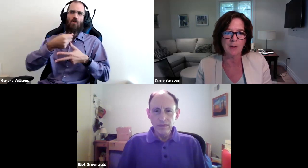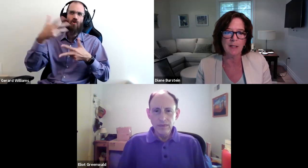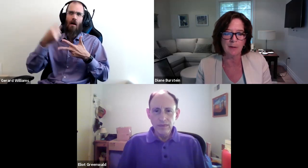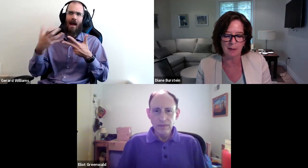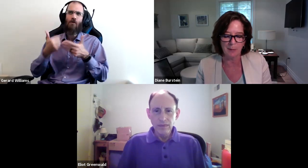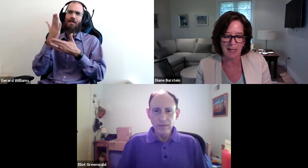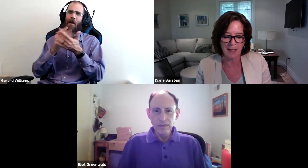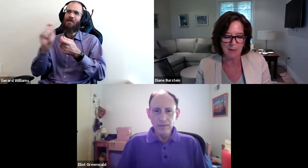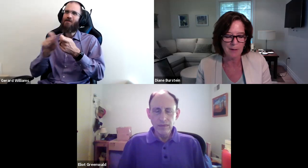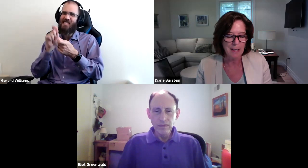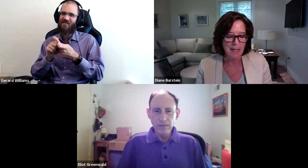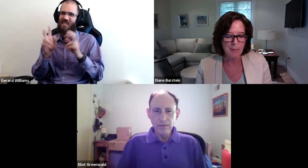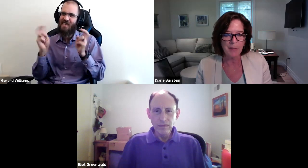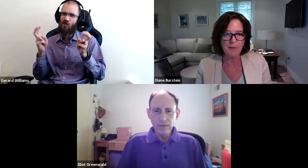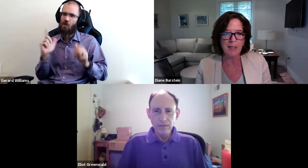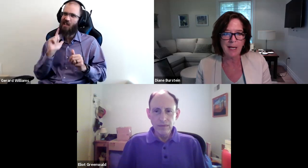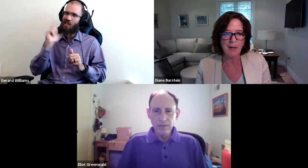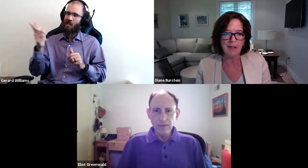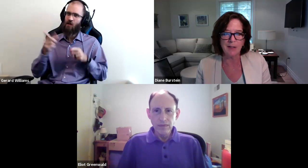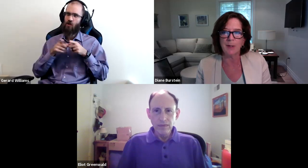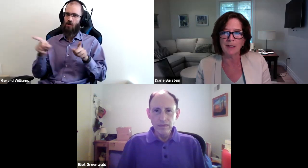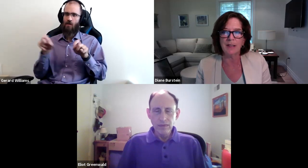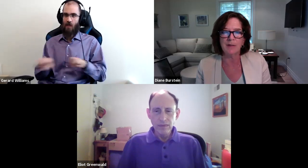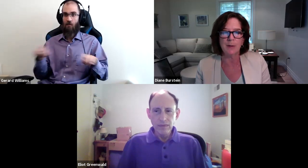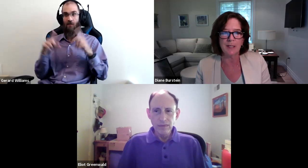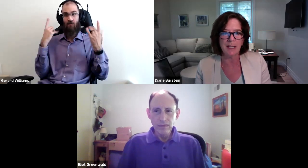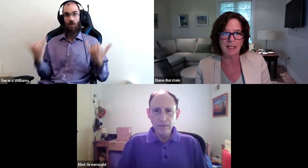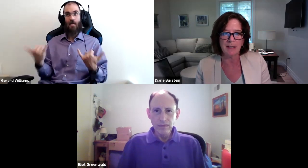later in the panel. But for now I just wanted to give you a sense